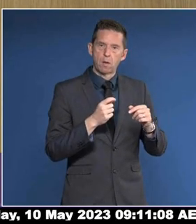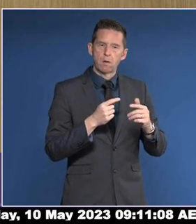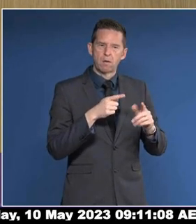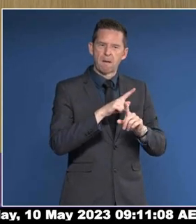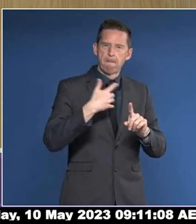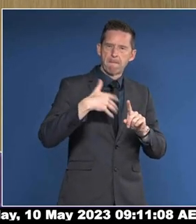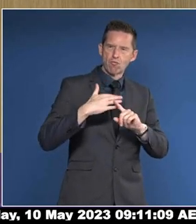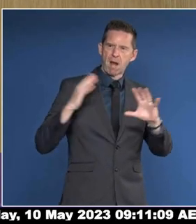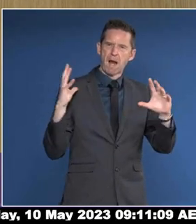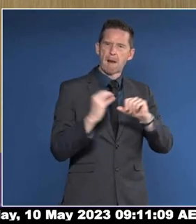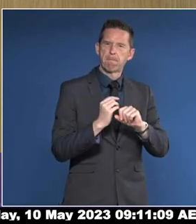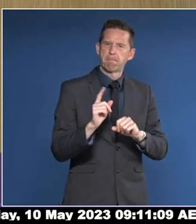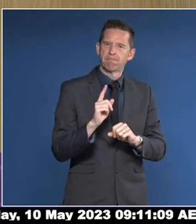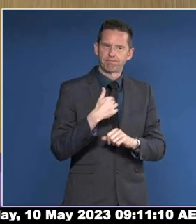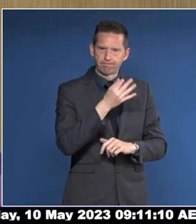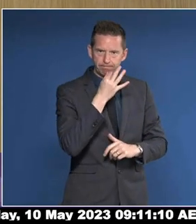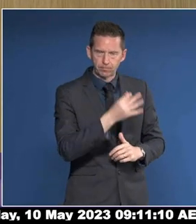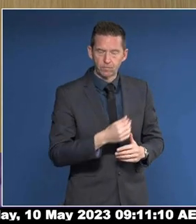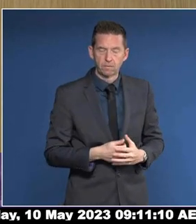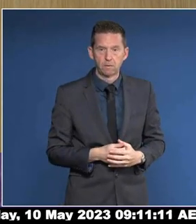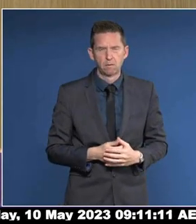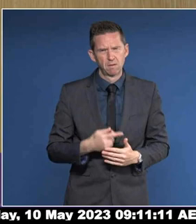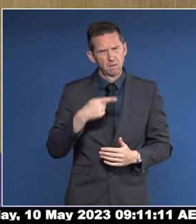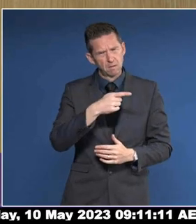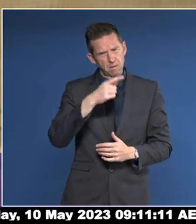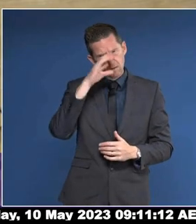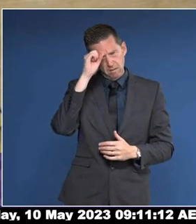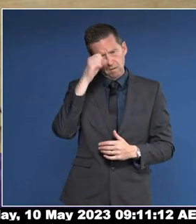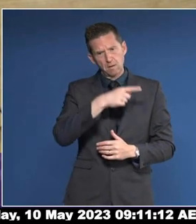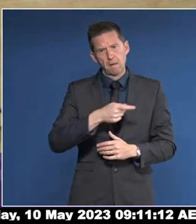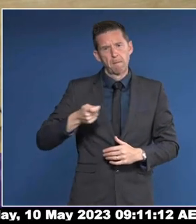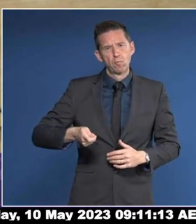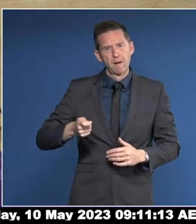But before I do that, do you recall at Public hearing 8 some evidence given by